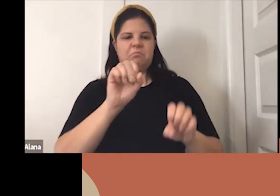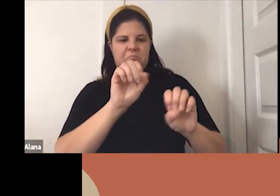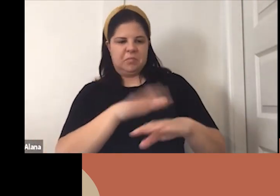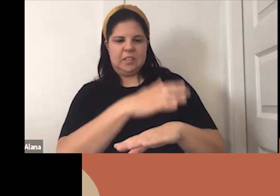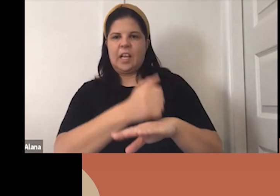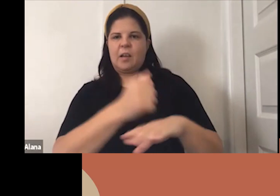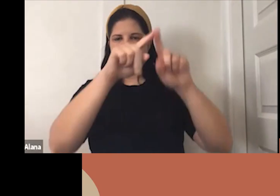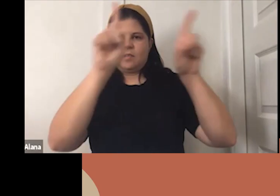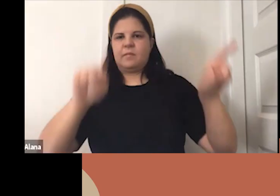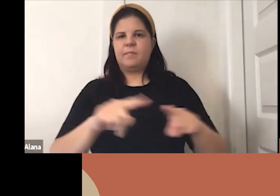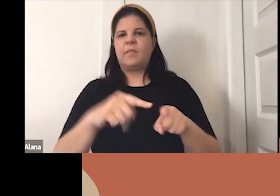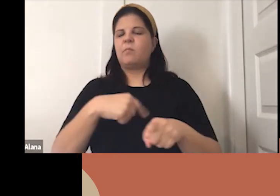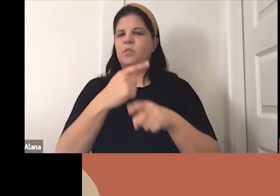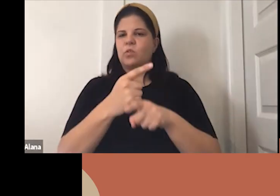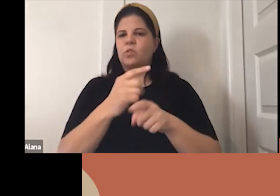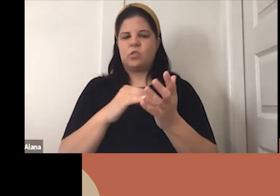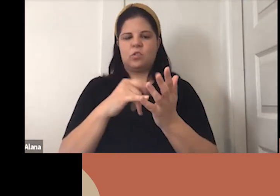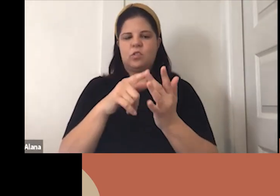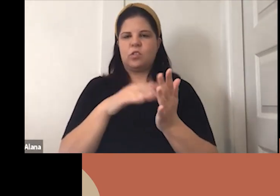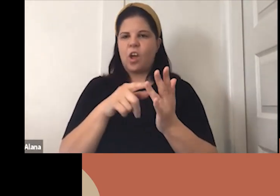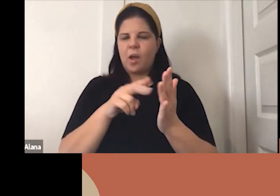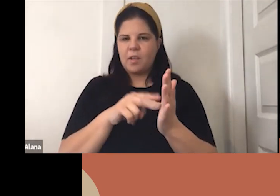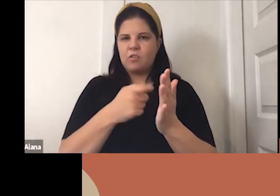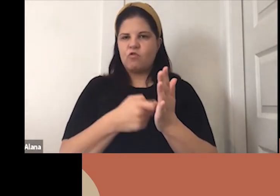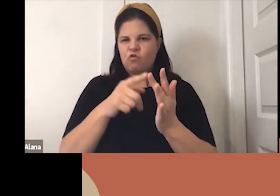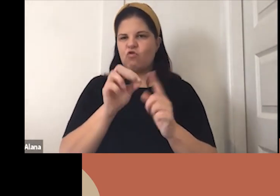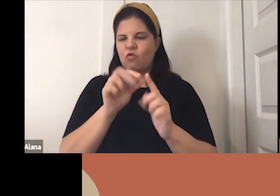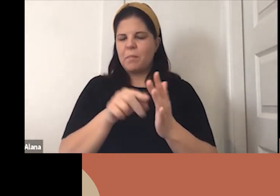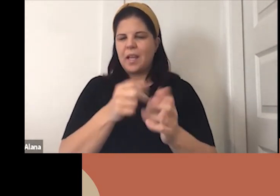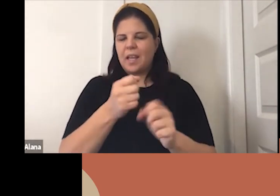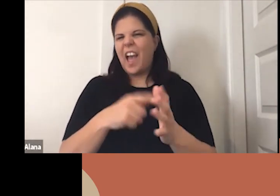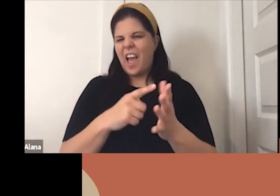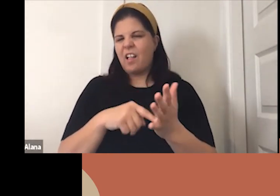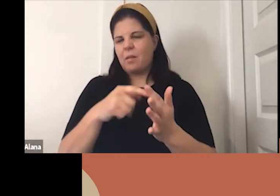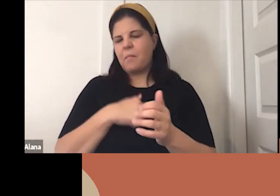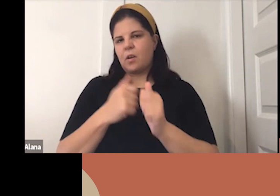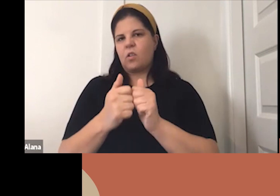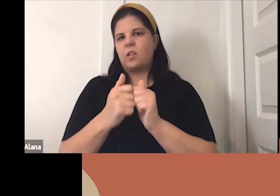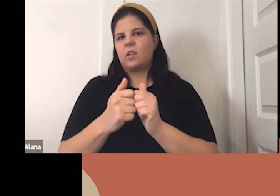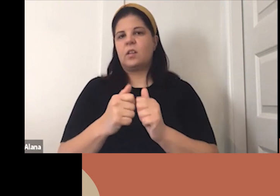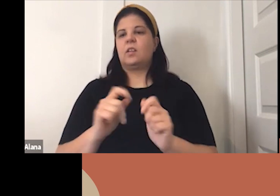is Simon Rippingdale, who is standing alongside the frame.